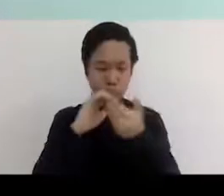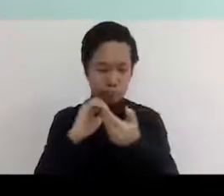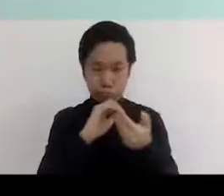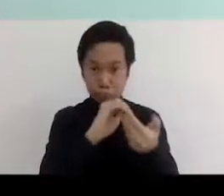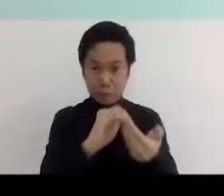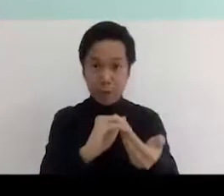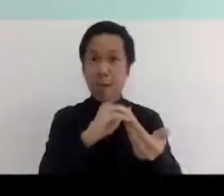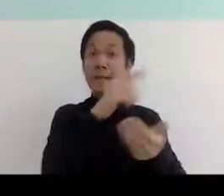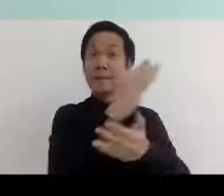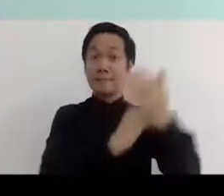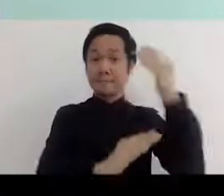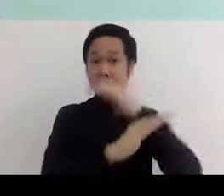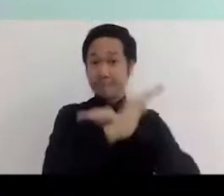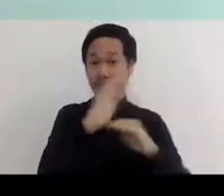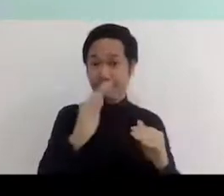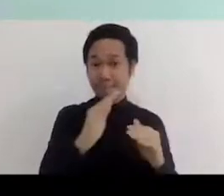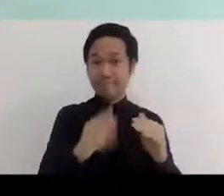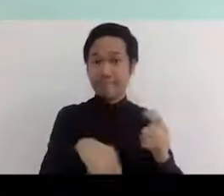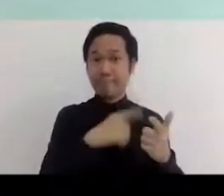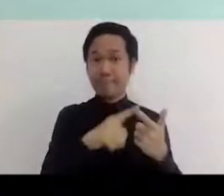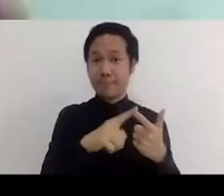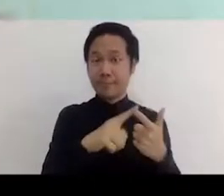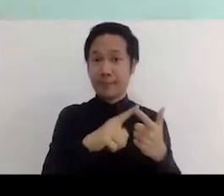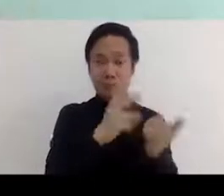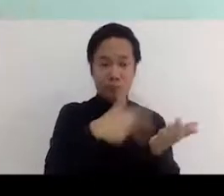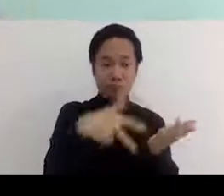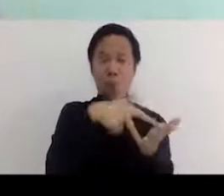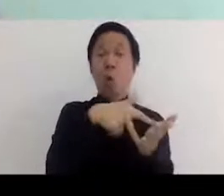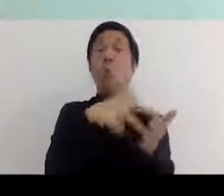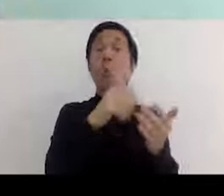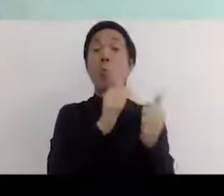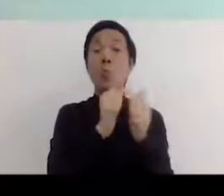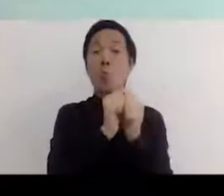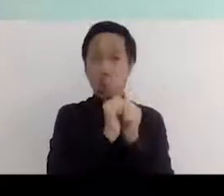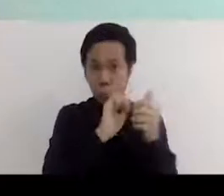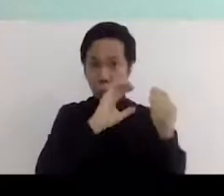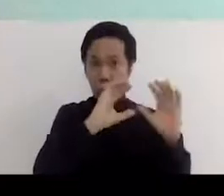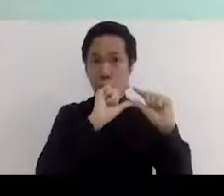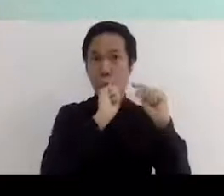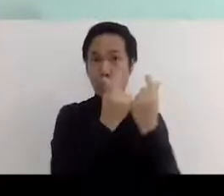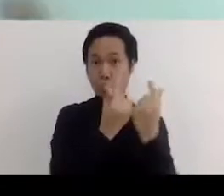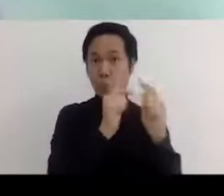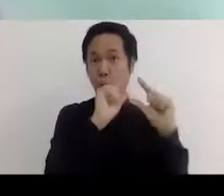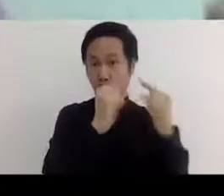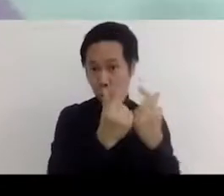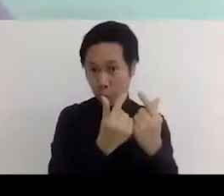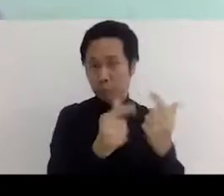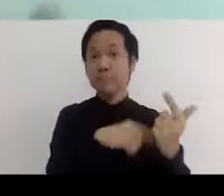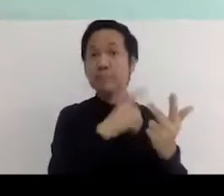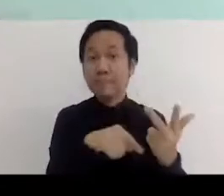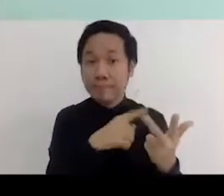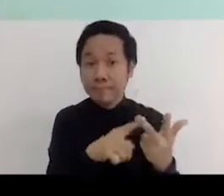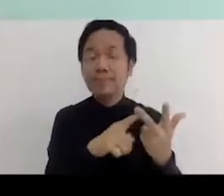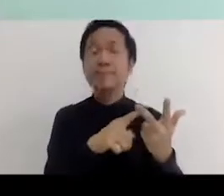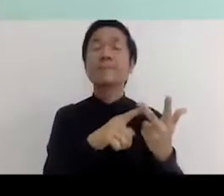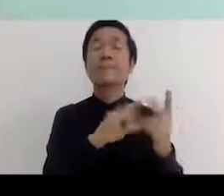women with disabilities, advocacy, and there are linkages with the local government institutes.